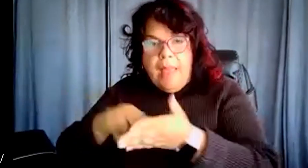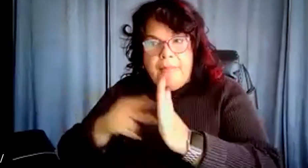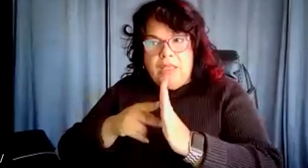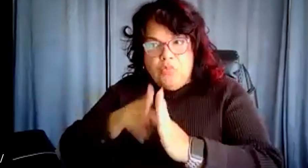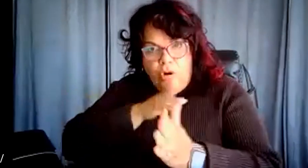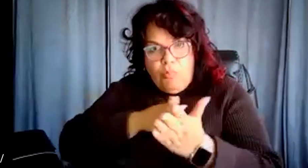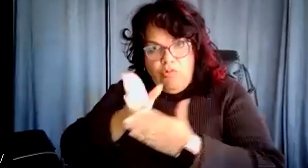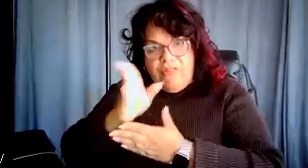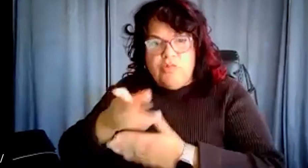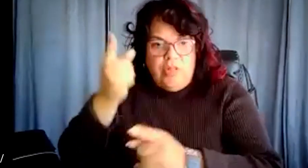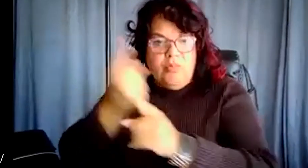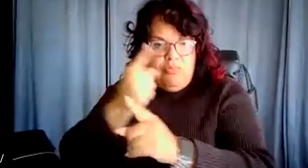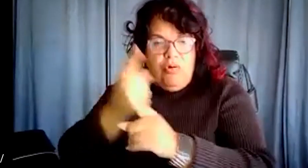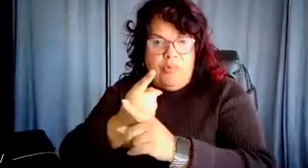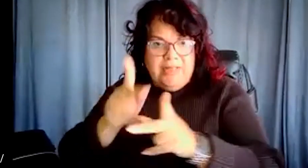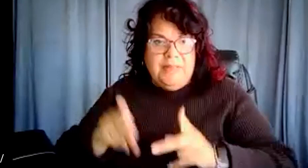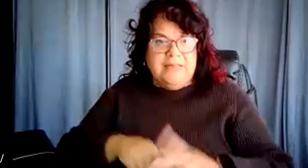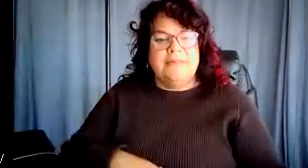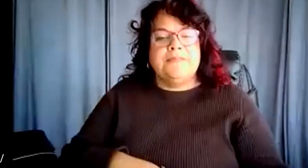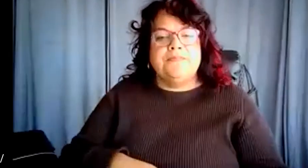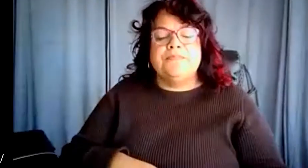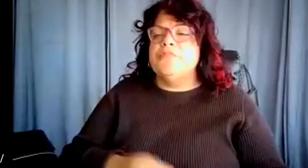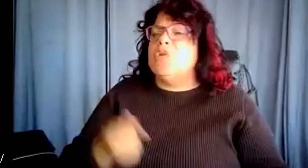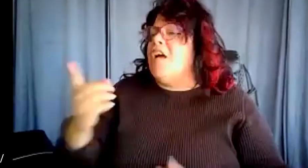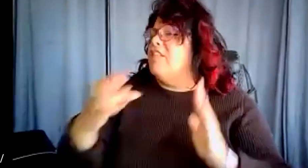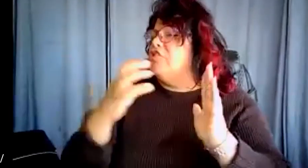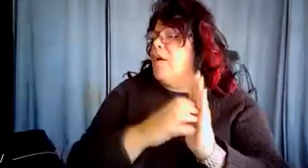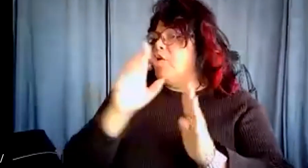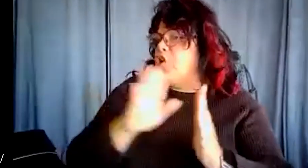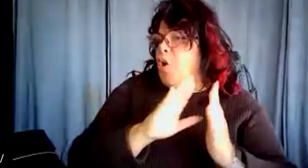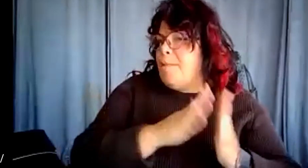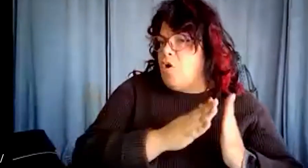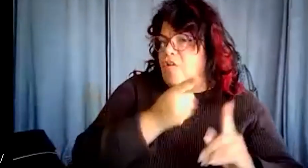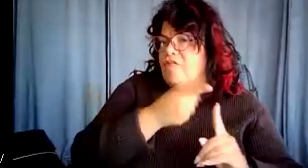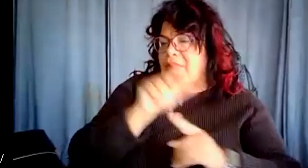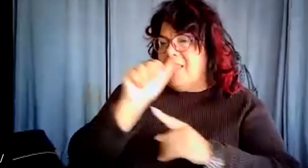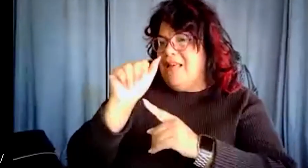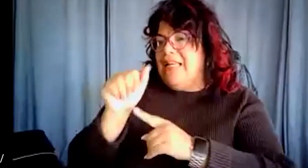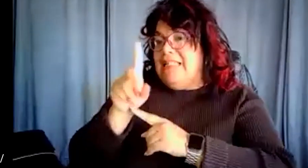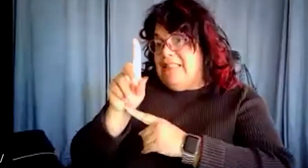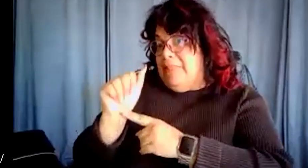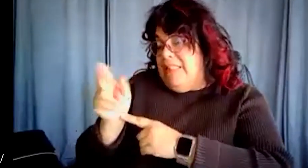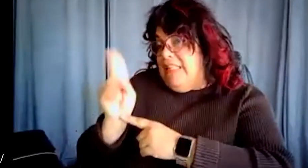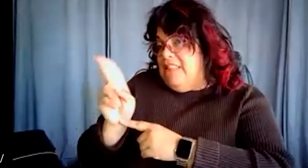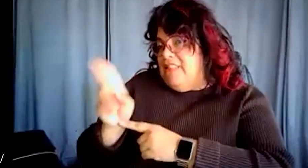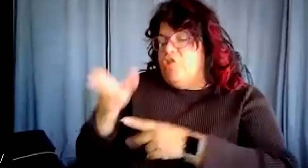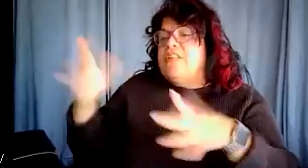So, you have a chapter in your book on disability history. You mentioned ADA and then other key moments in history.